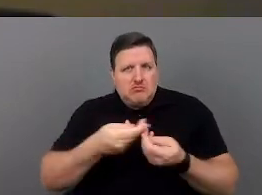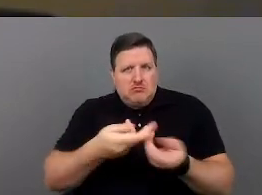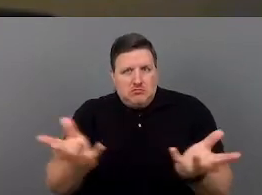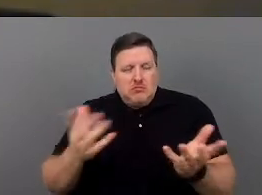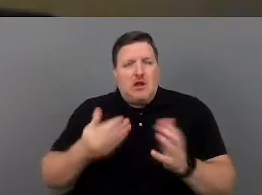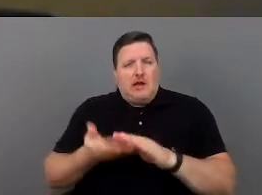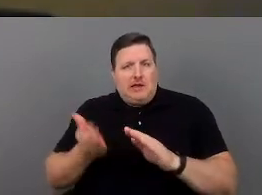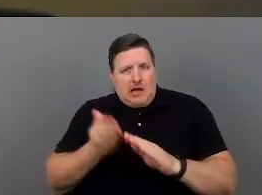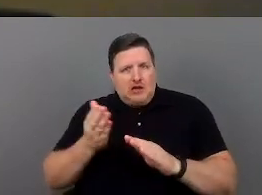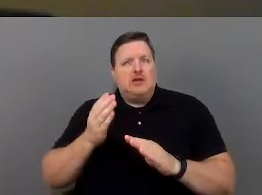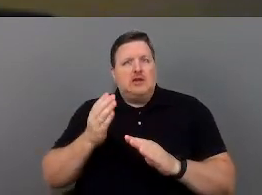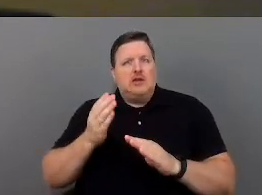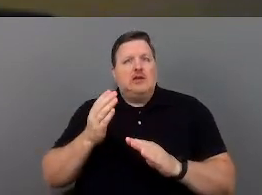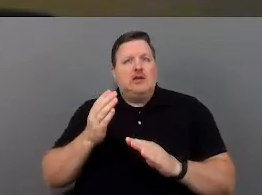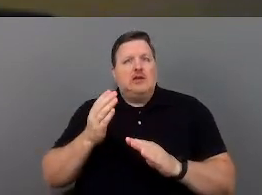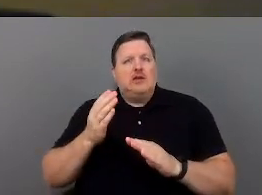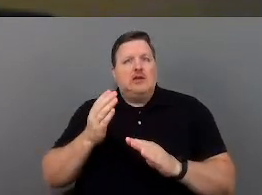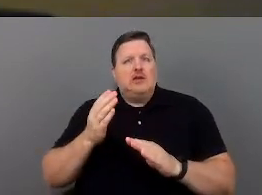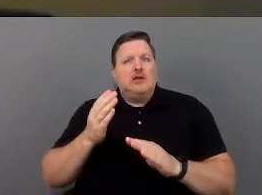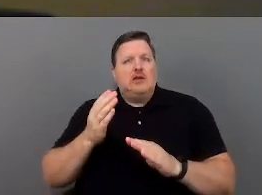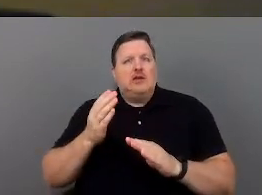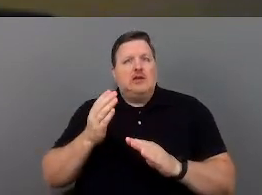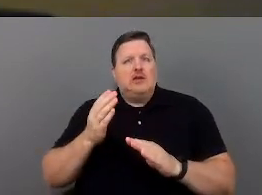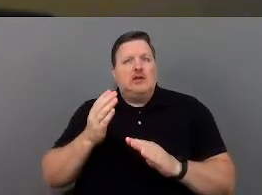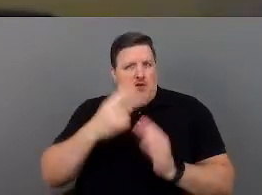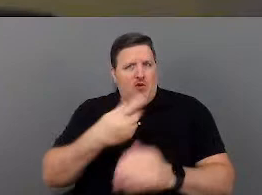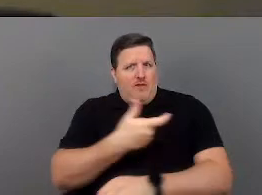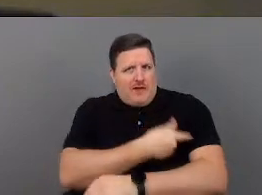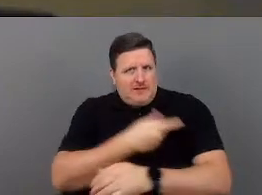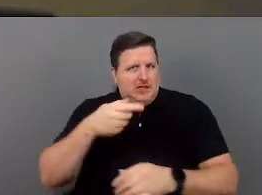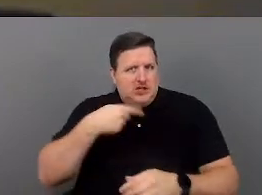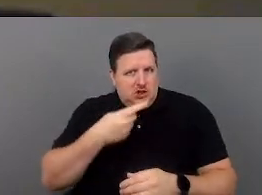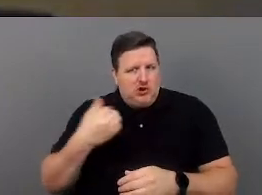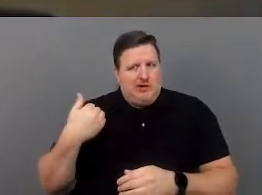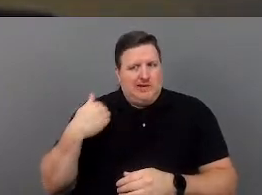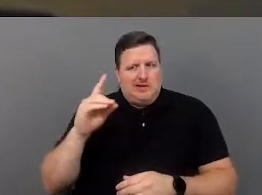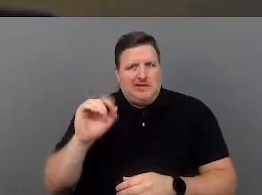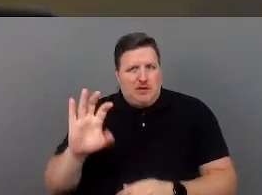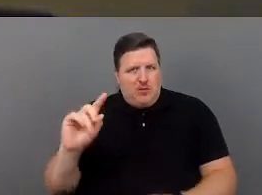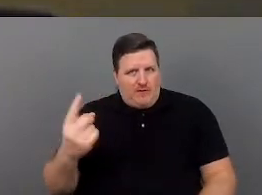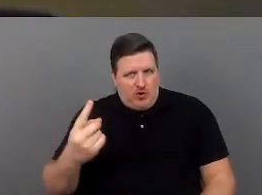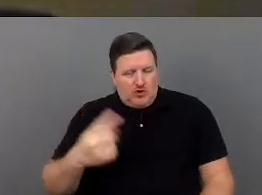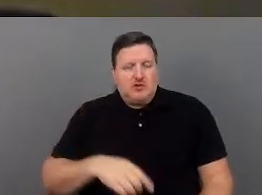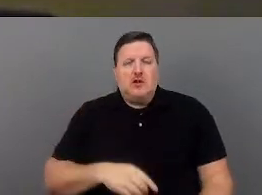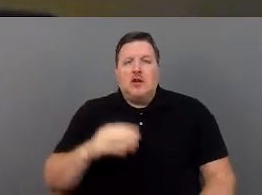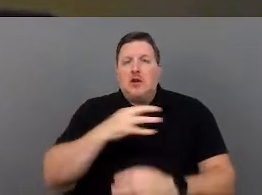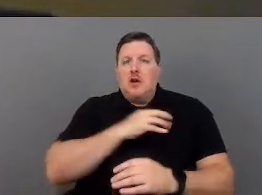COUNCIL CONDUCTED THE STATUTORILY MANDATED TO THE TAXATION HEARING LAST WEDNESDAY, DECEMBER 1st. MAYOR FREY PRESENTED HIS RECOMMENDED BUDGET ON AUGUST 13th. THAT PLAN TOTALS $1.